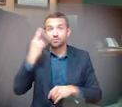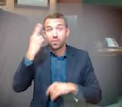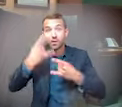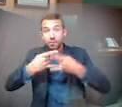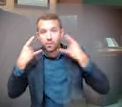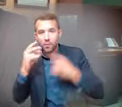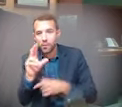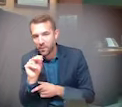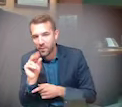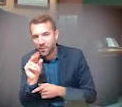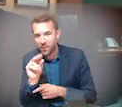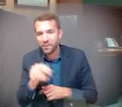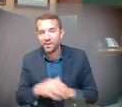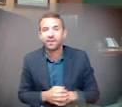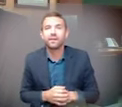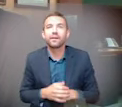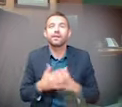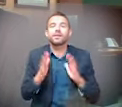Take it the way you want to, I guess.